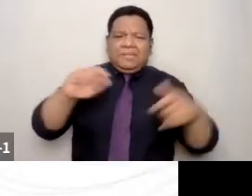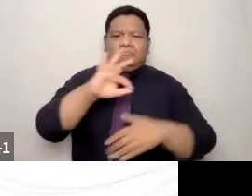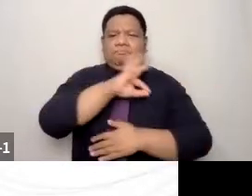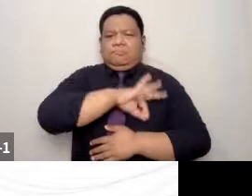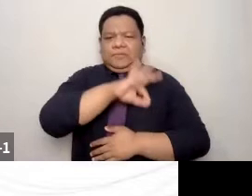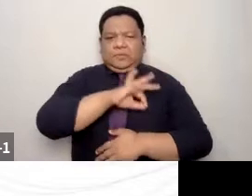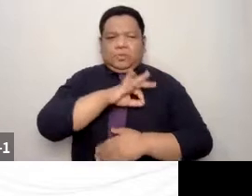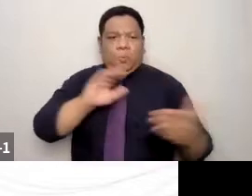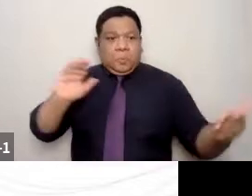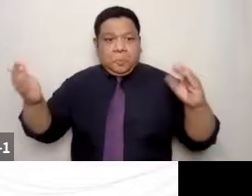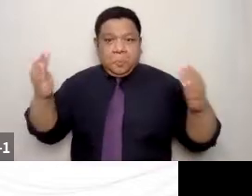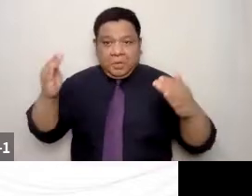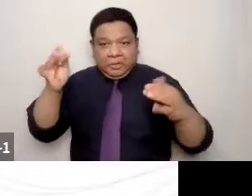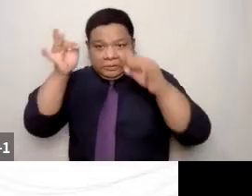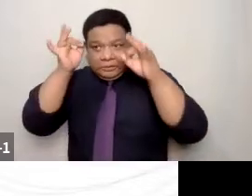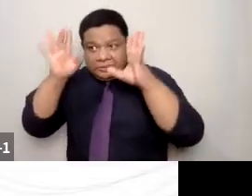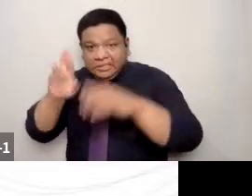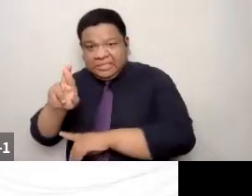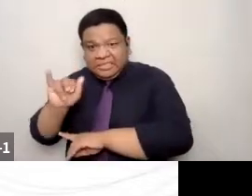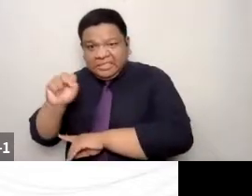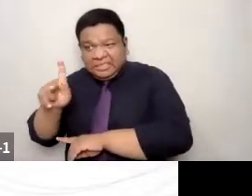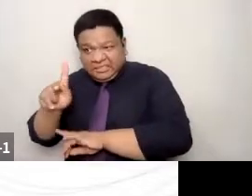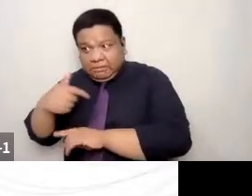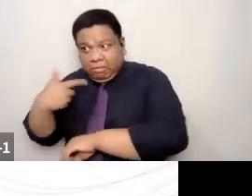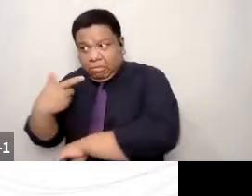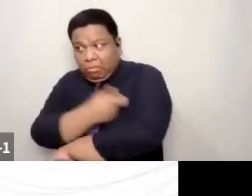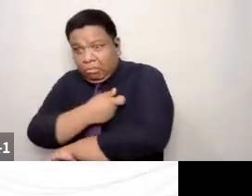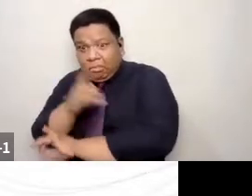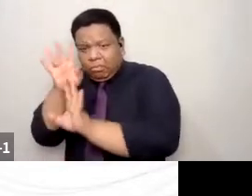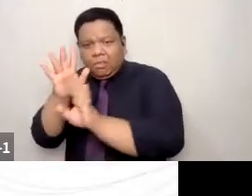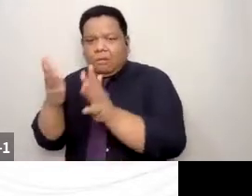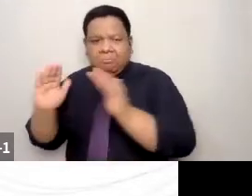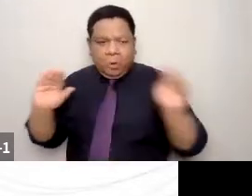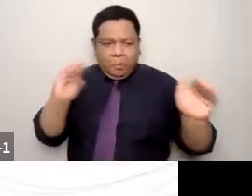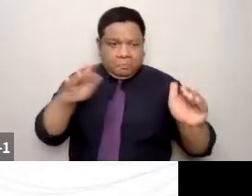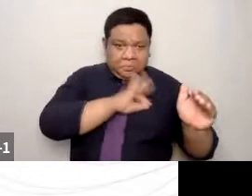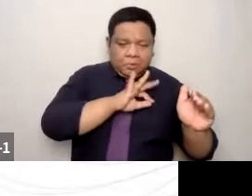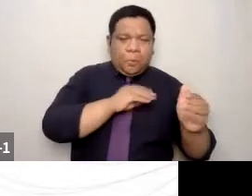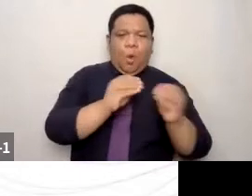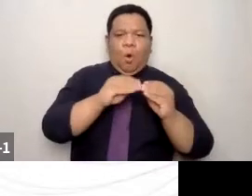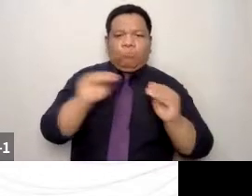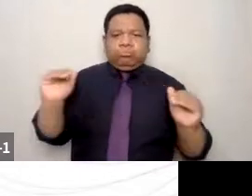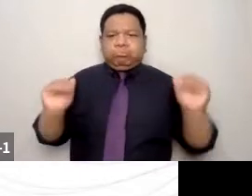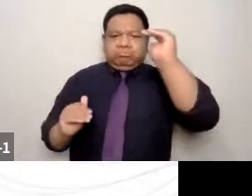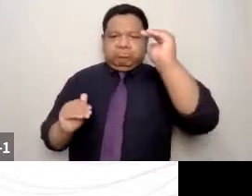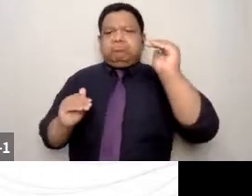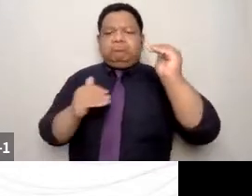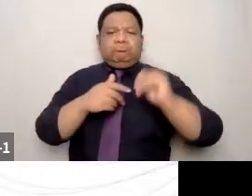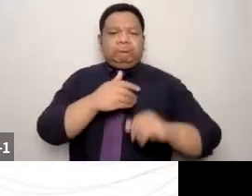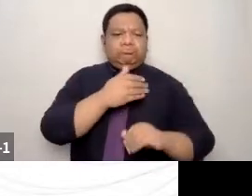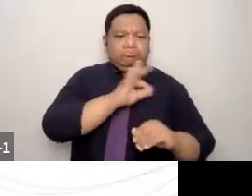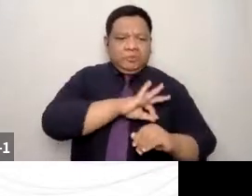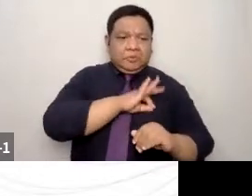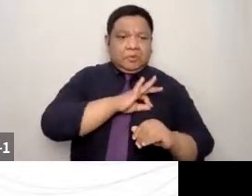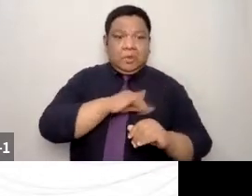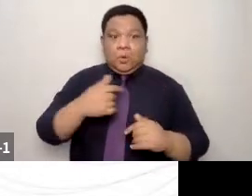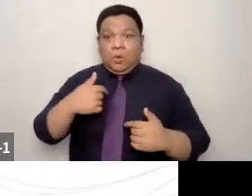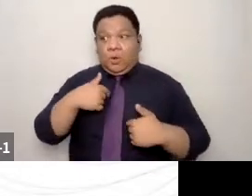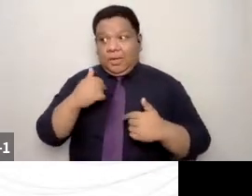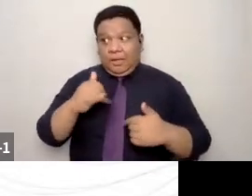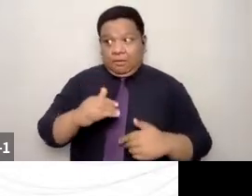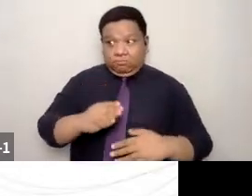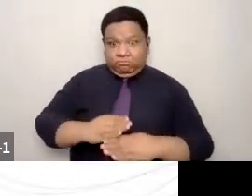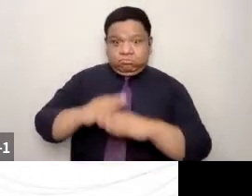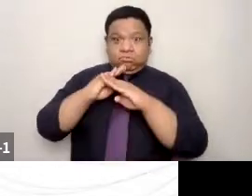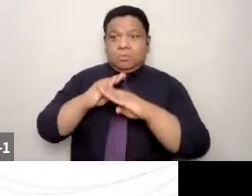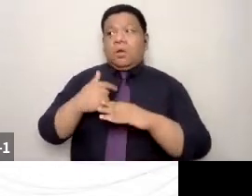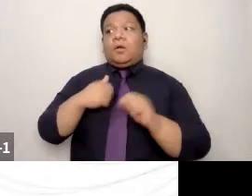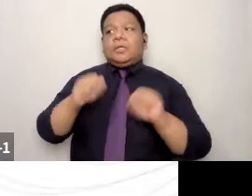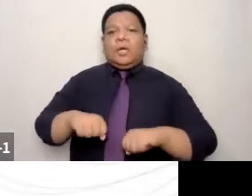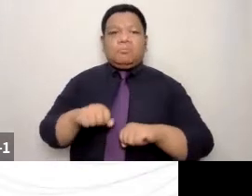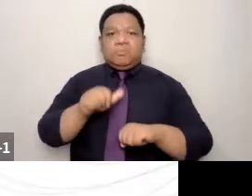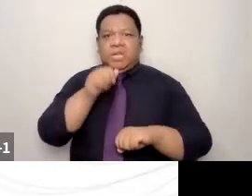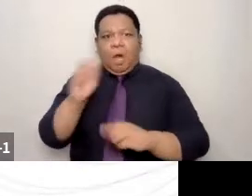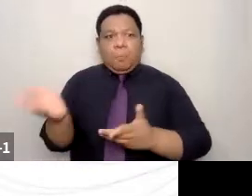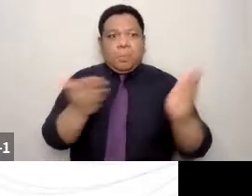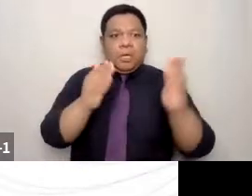This will give us great protection against severe infection or the kind of infection that will have us sent to the ICU or are fatal.